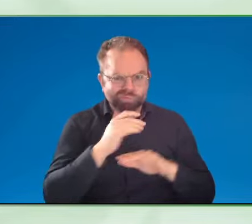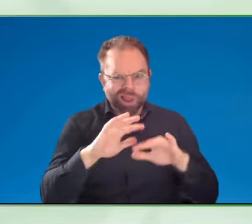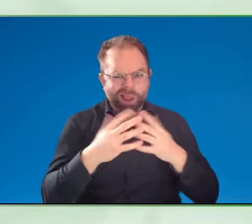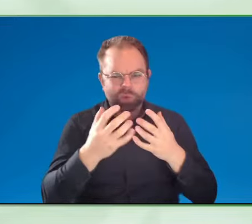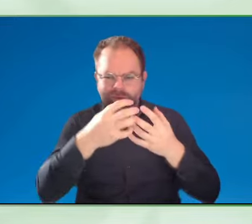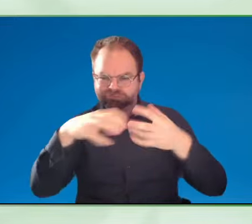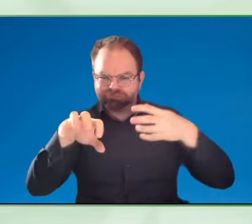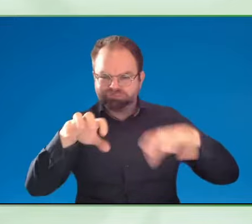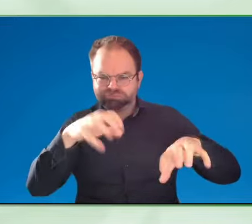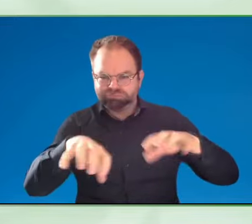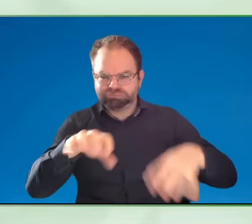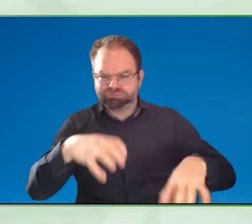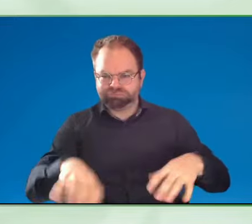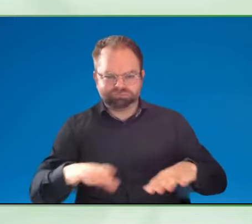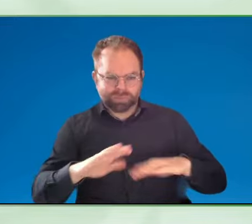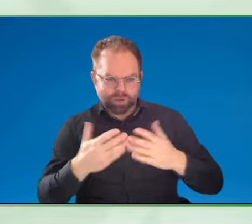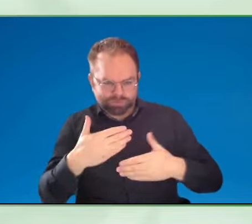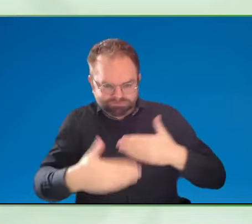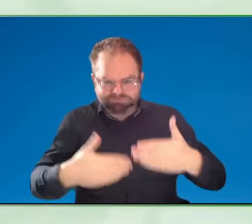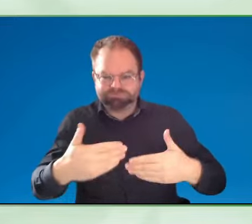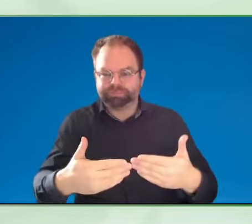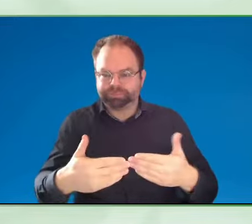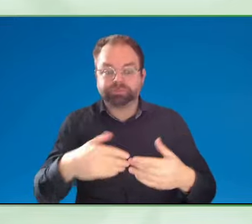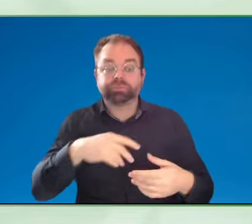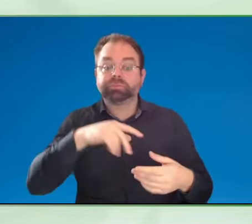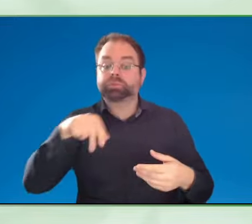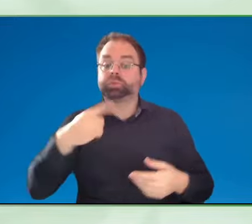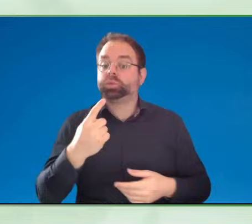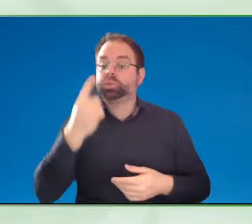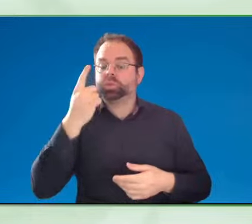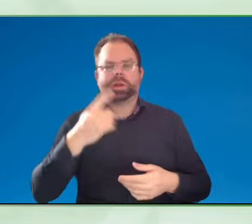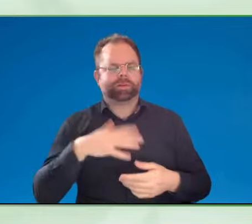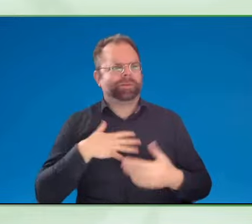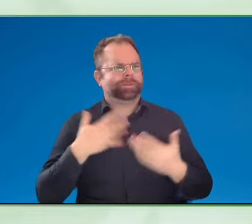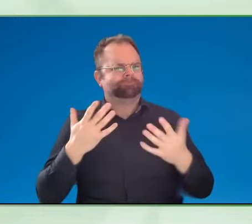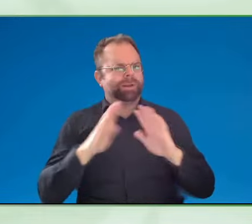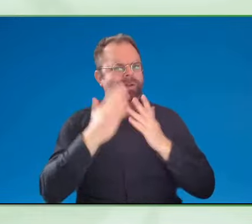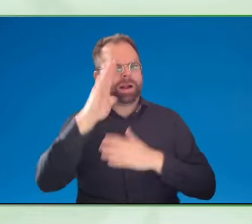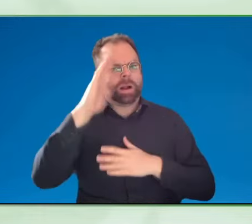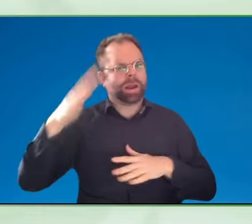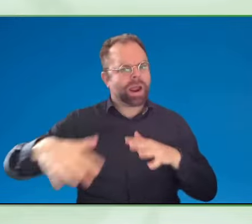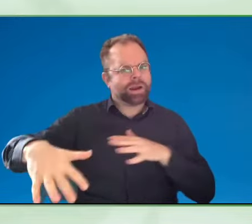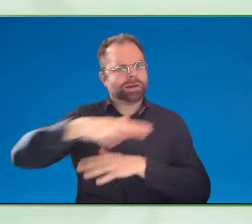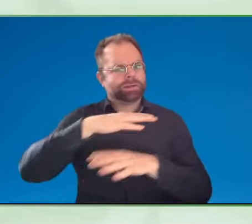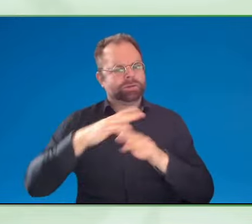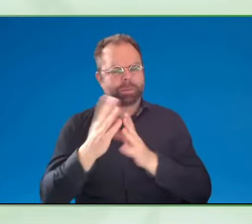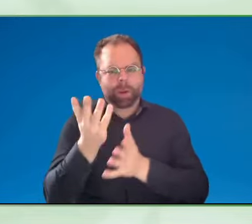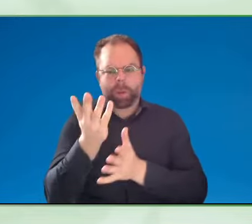visual impairment, people who are blind or deaf as well as people with autism. They don't come in.